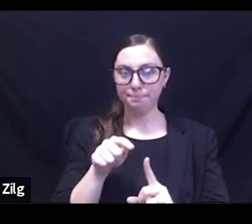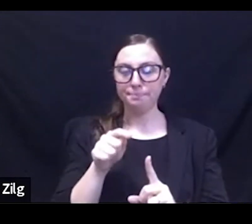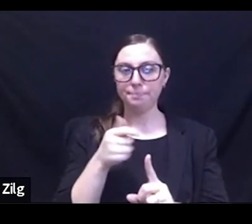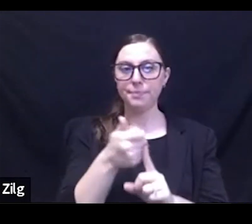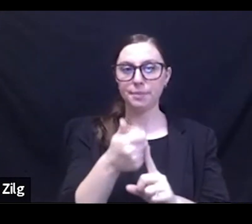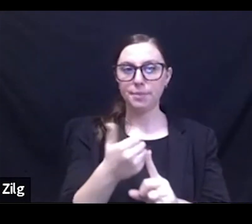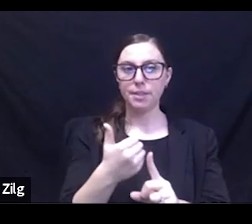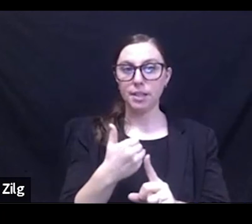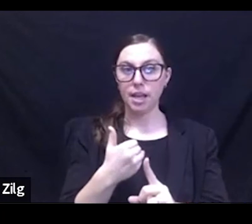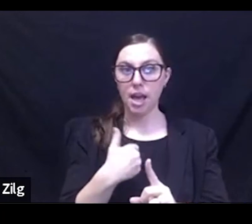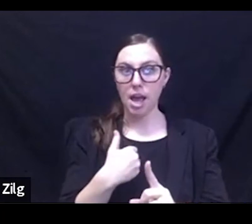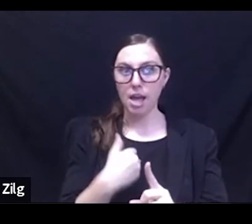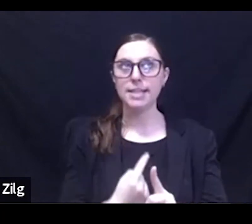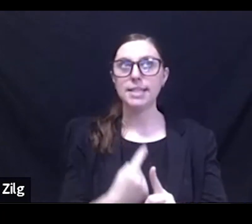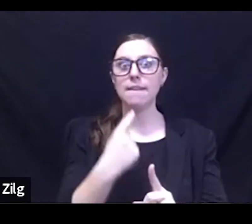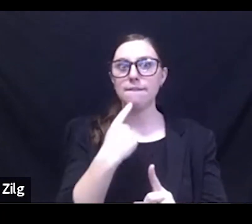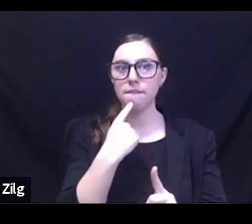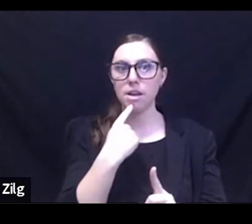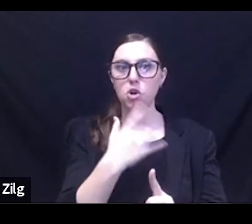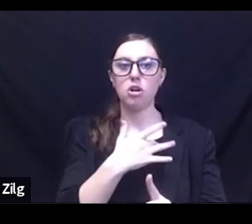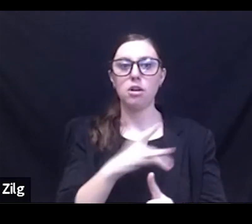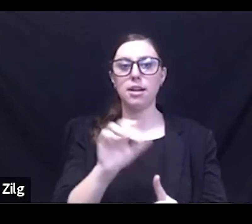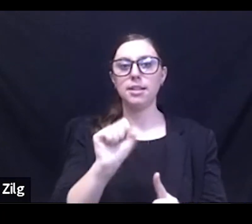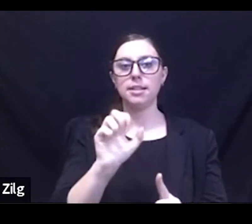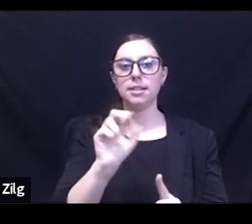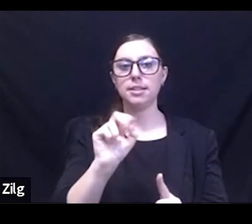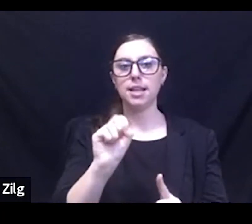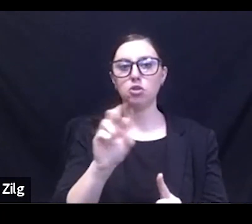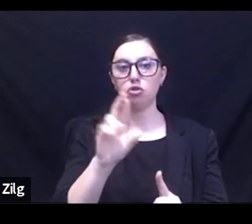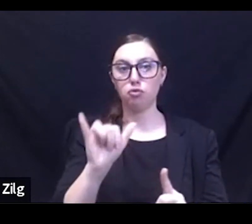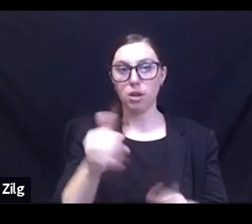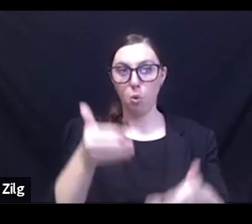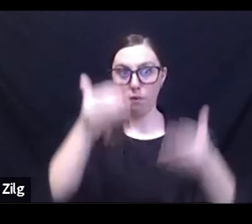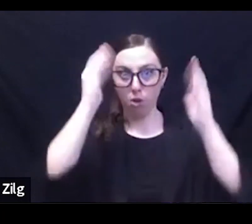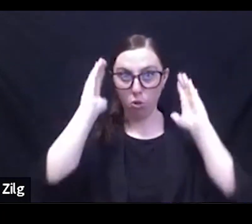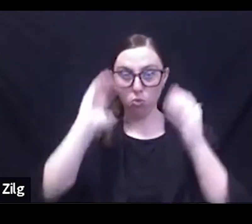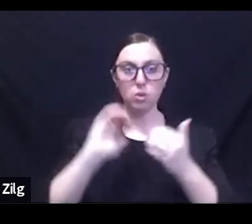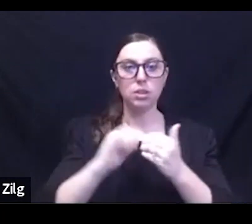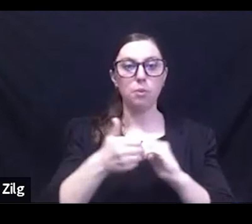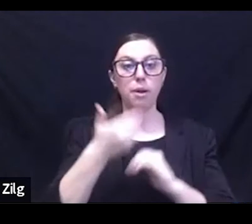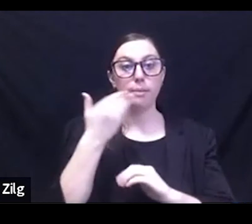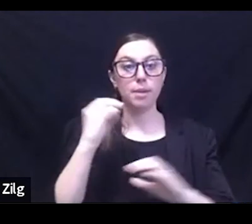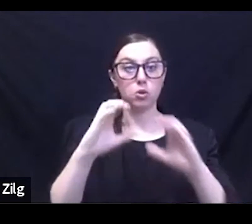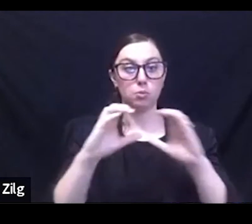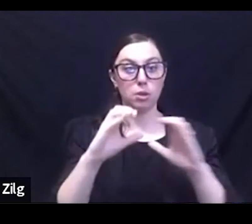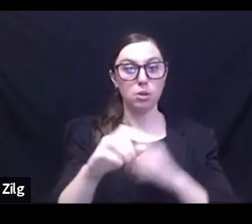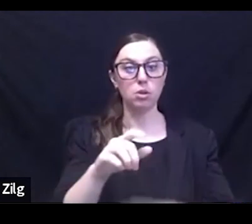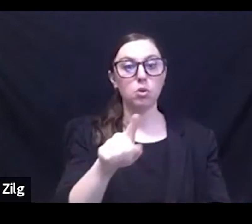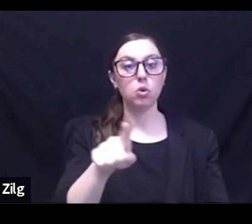sensory overload, and the way to communicate with the client was you had to very